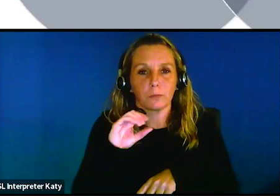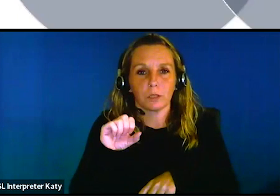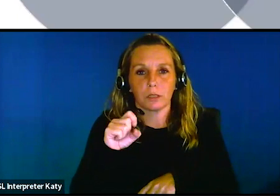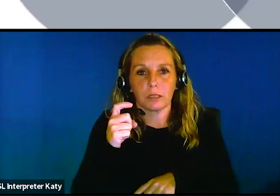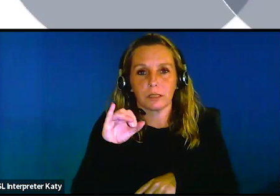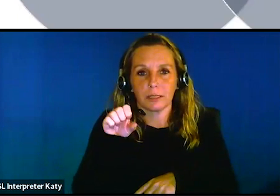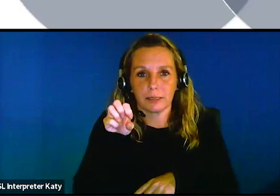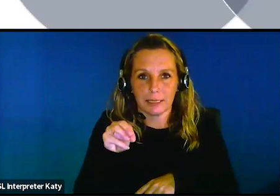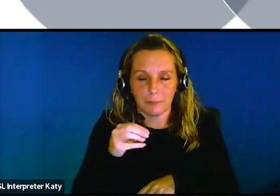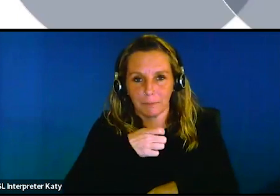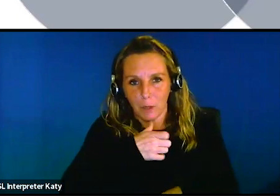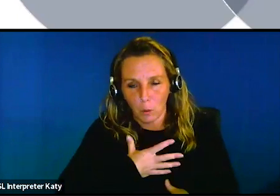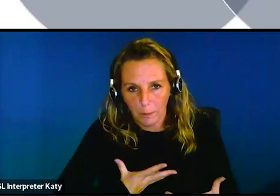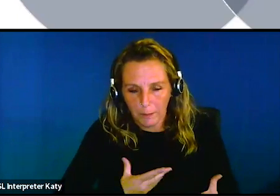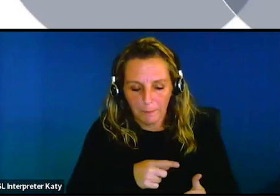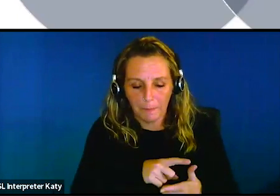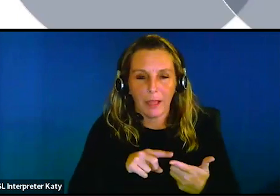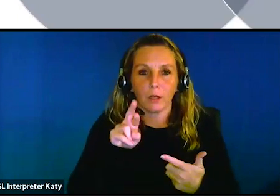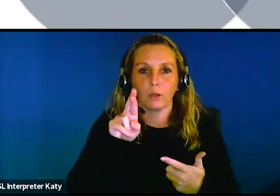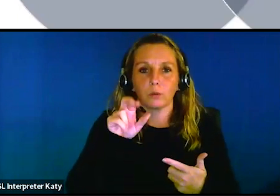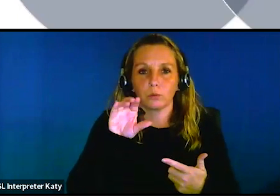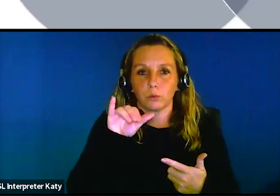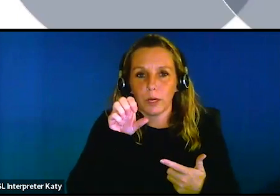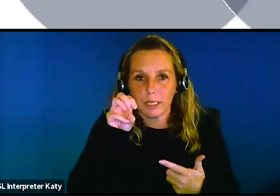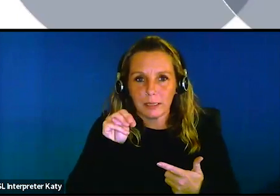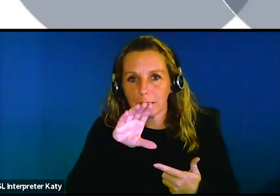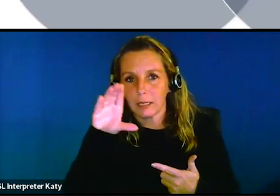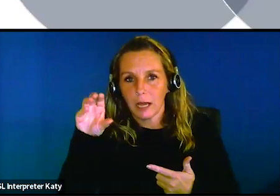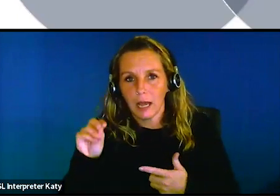I'm also experiencing racism as an African-American